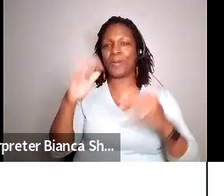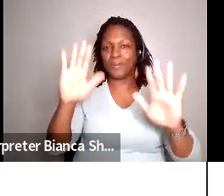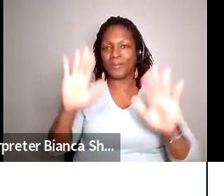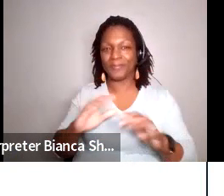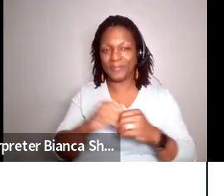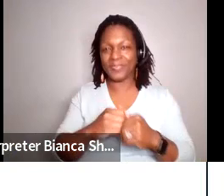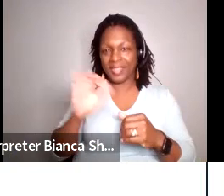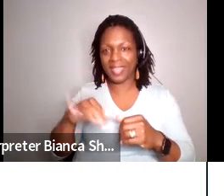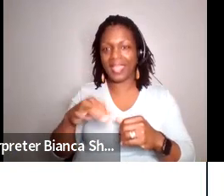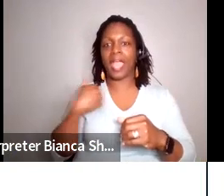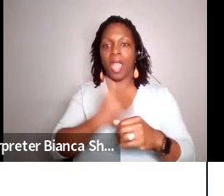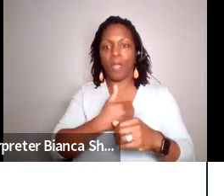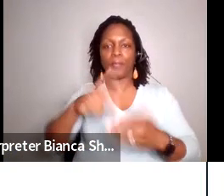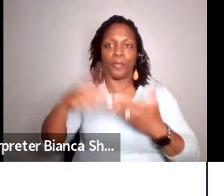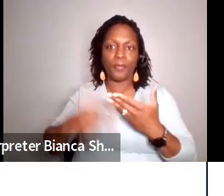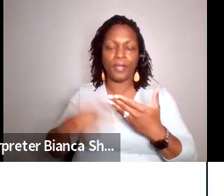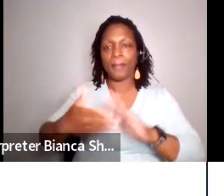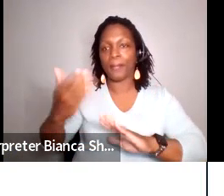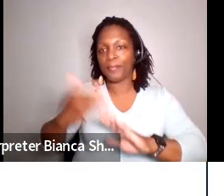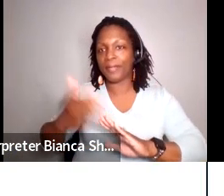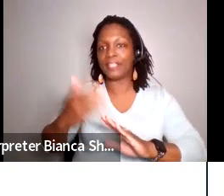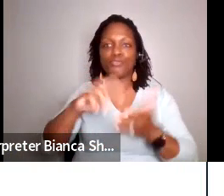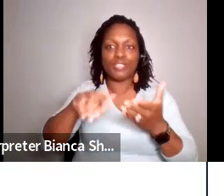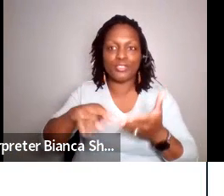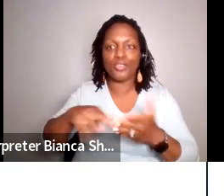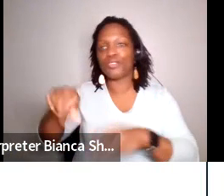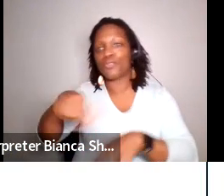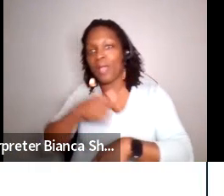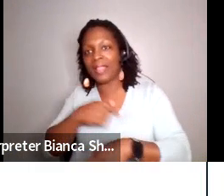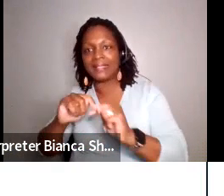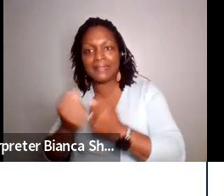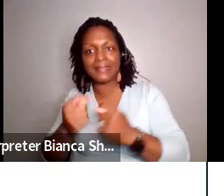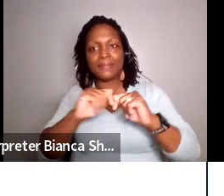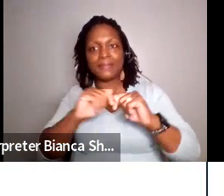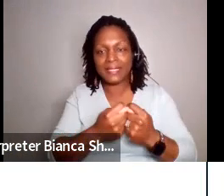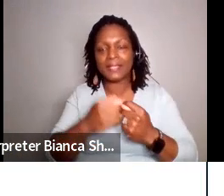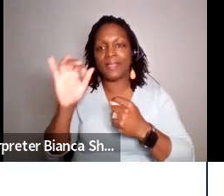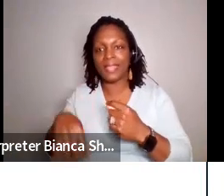Our our program operations team, our research and quality teams have worked really hard.